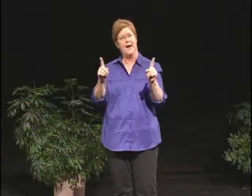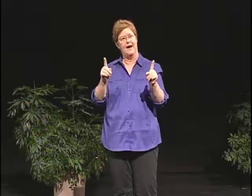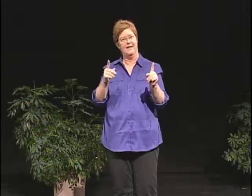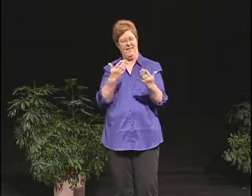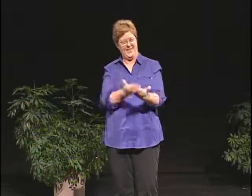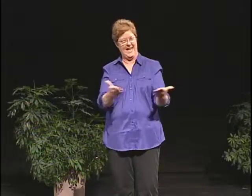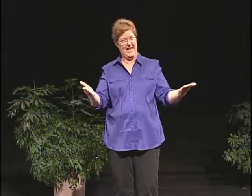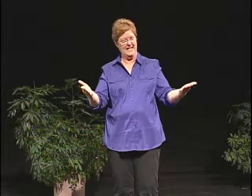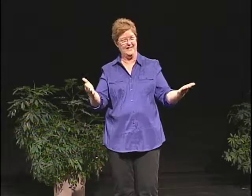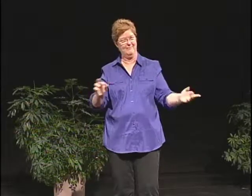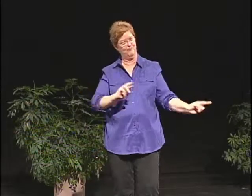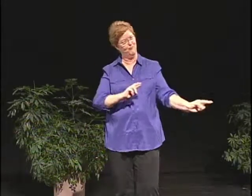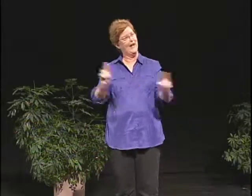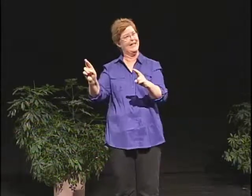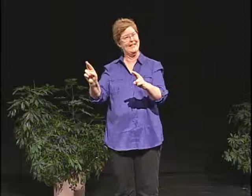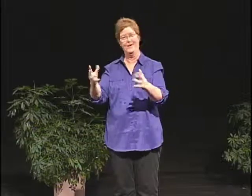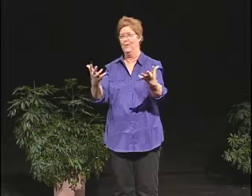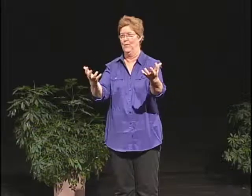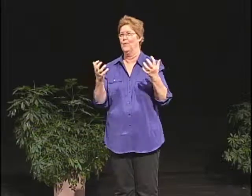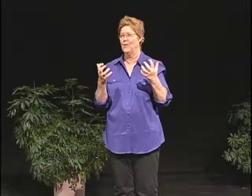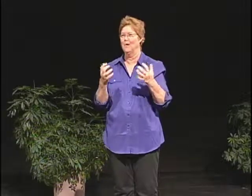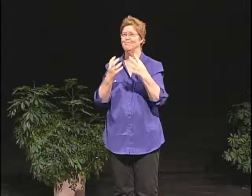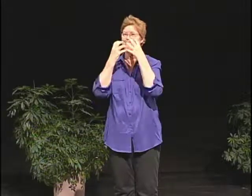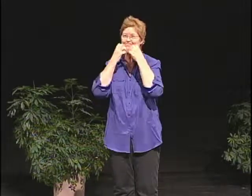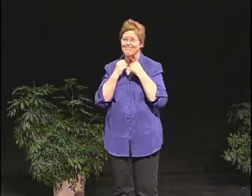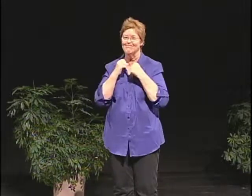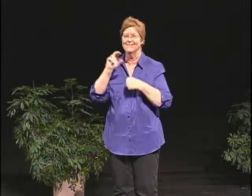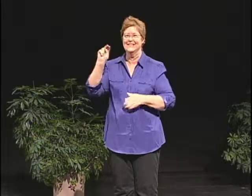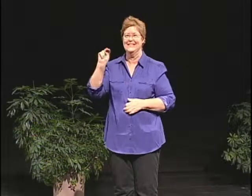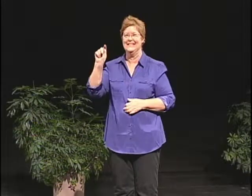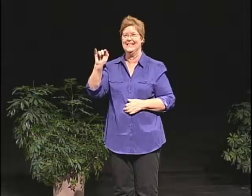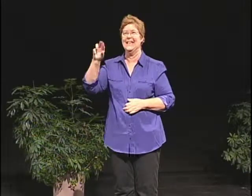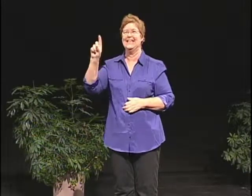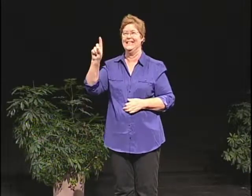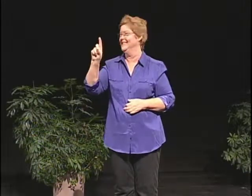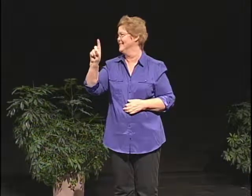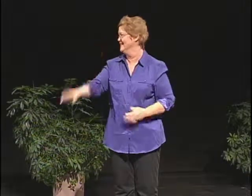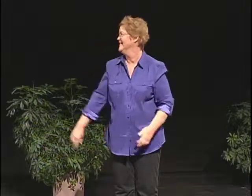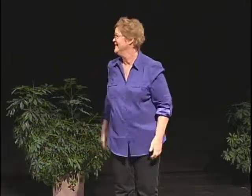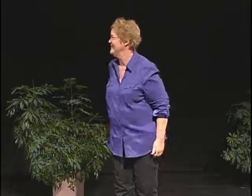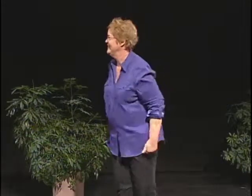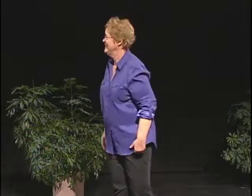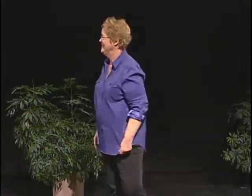You know, looking to make sure we have a story to tell, and preserve the history of NTID.